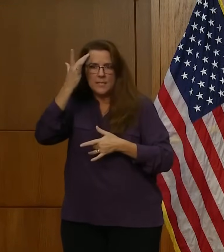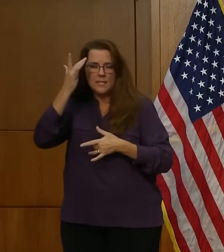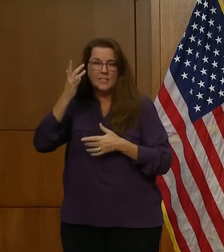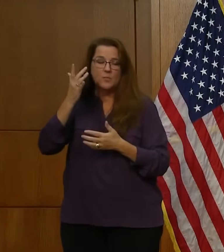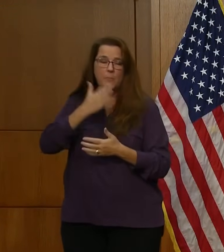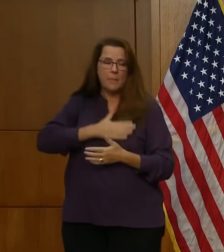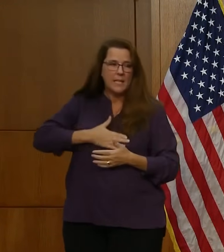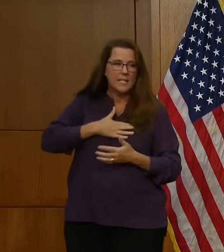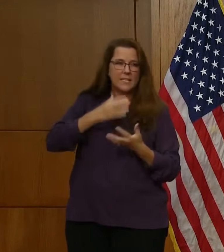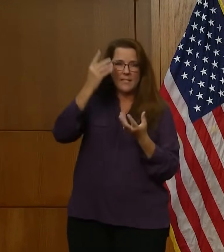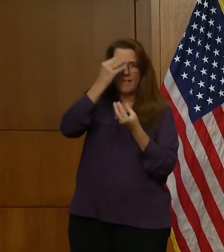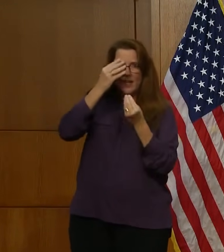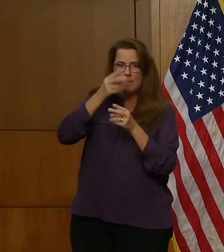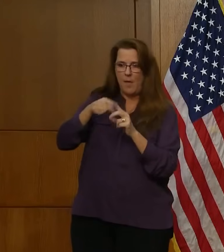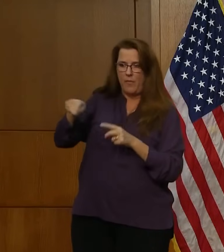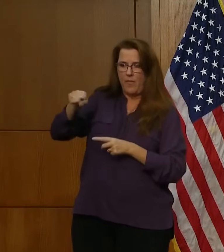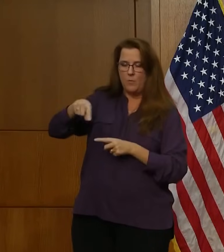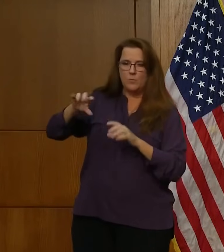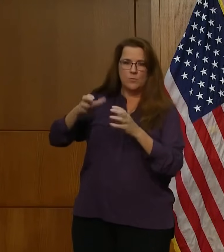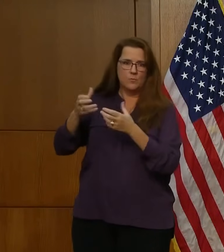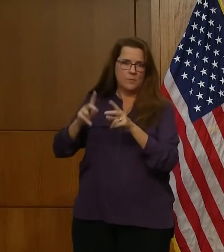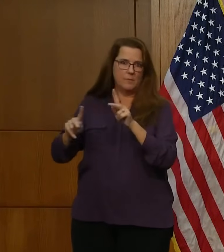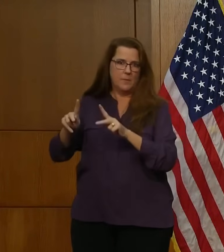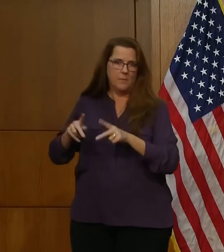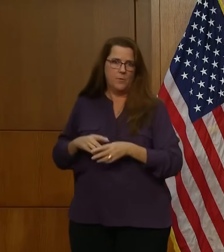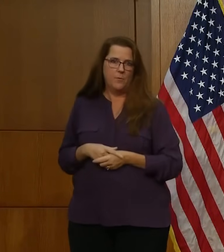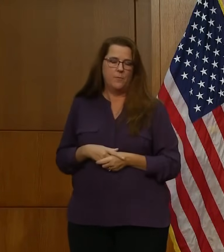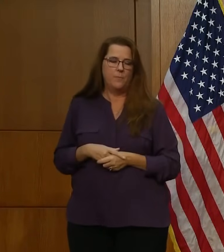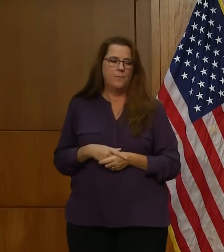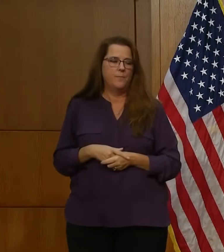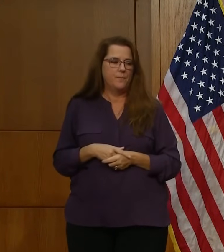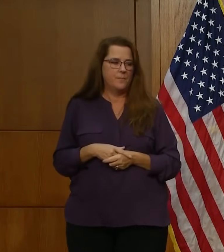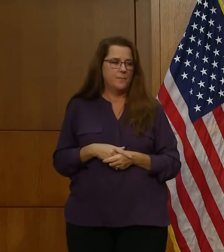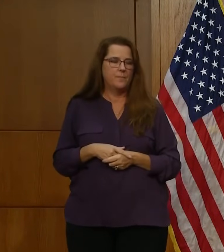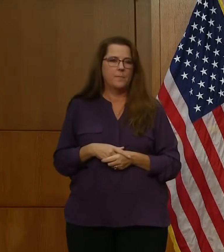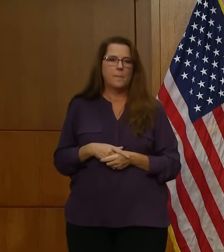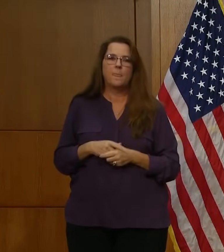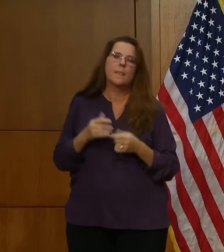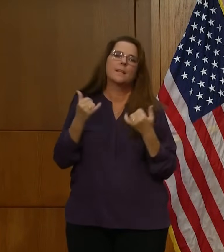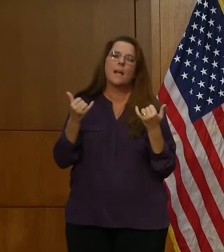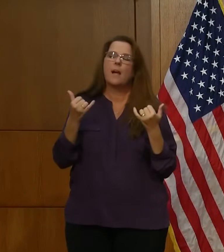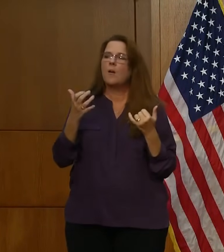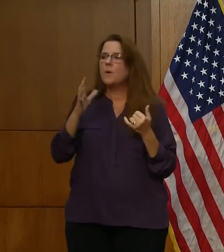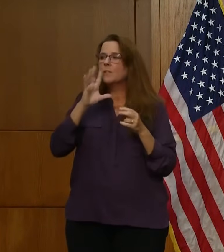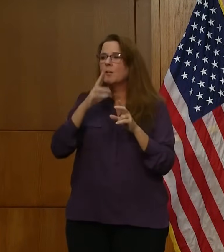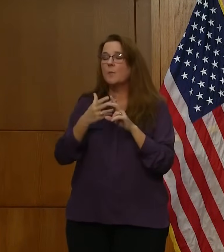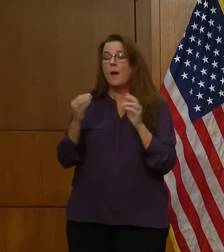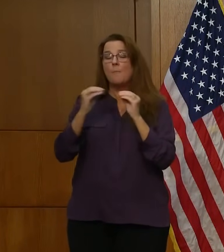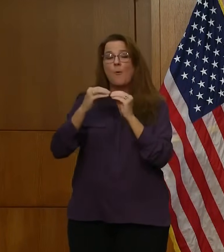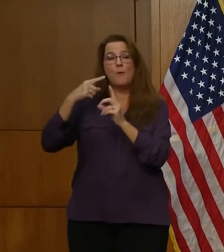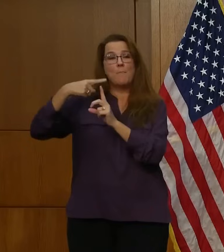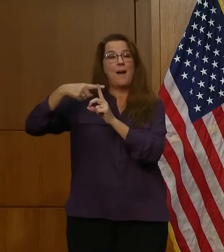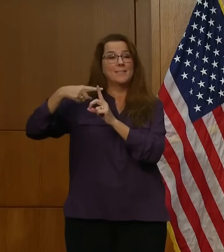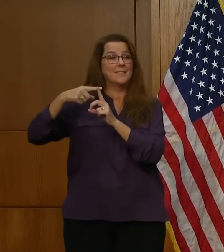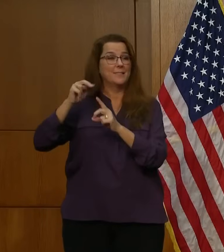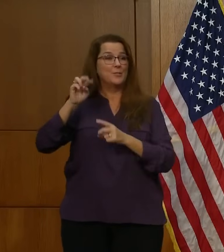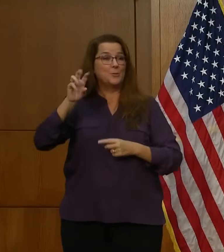TO TAKE CARE OF SICK PEOPLE. SO PLEASE THINK OF THEM. NOW I'D